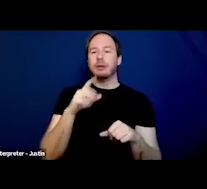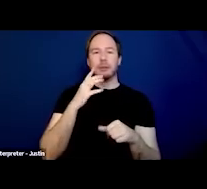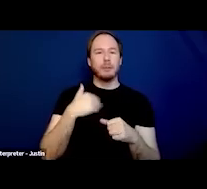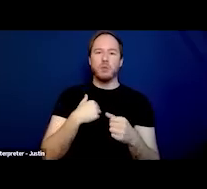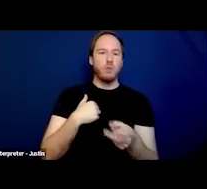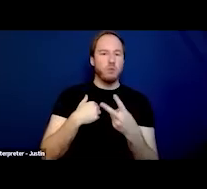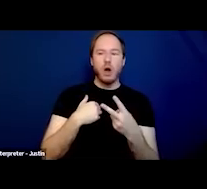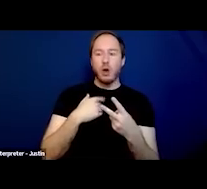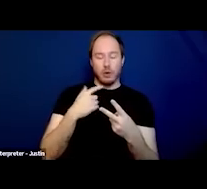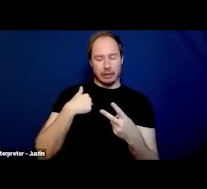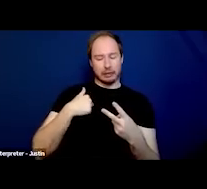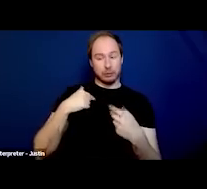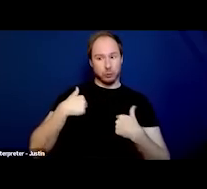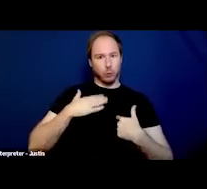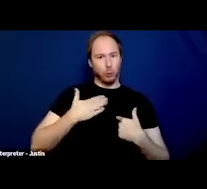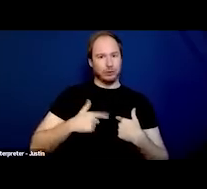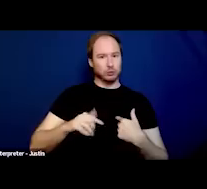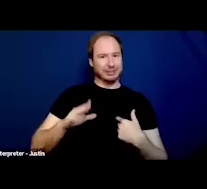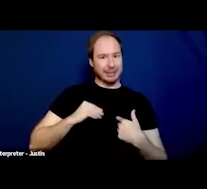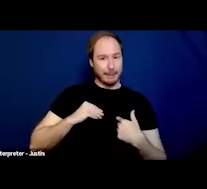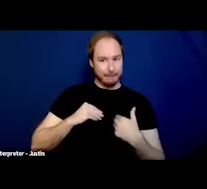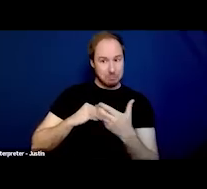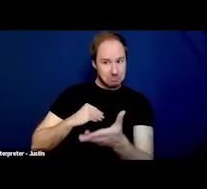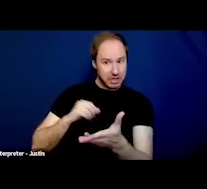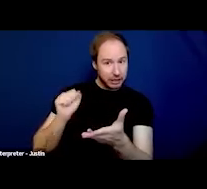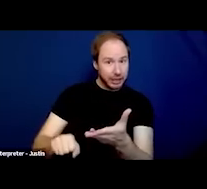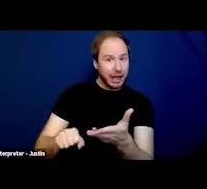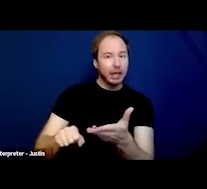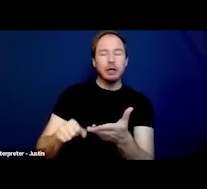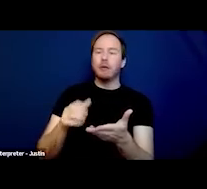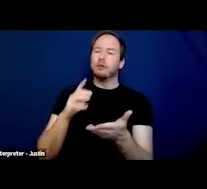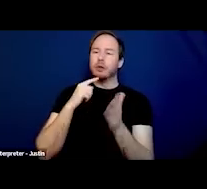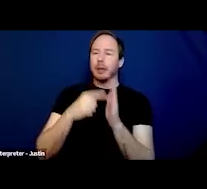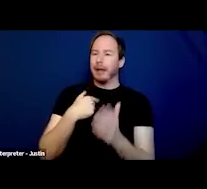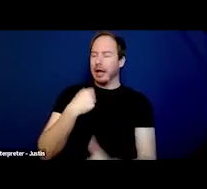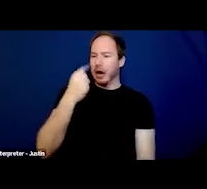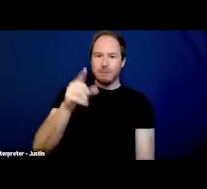Either way, it's gonna be acceptable to you. So I can see that you're really upset right now.